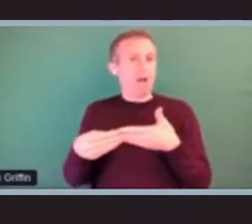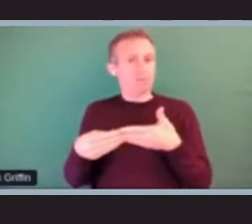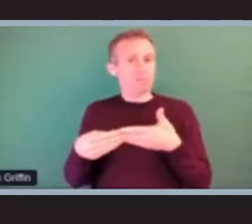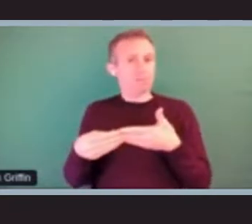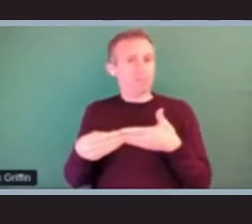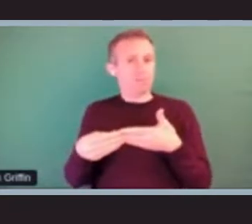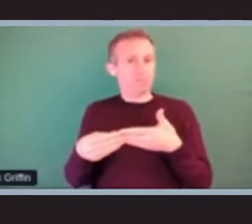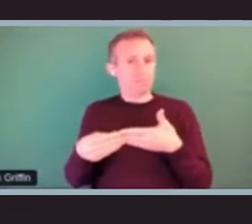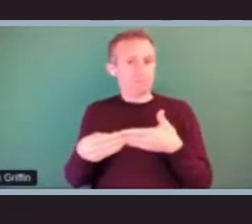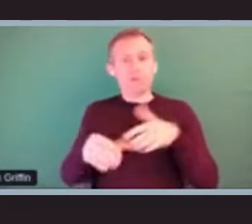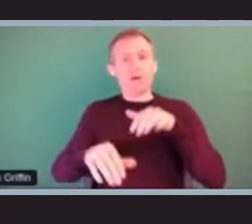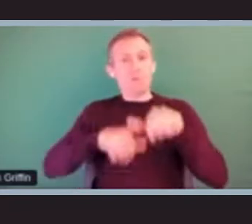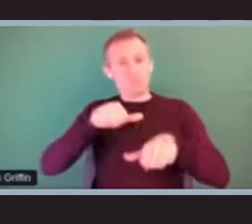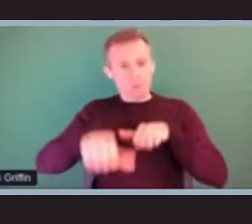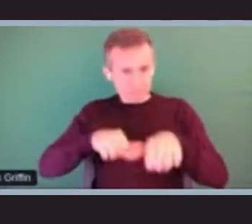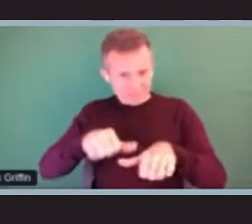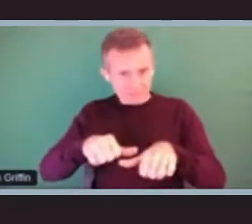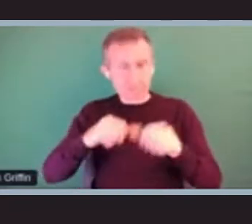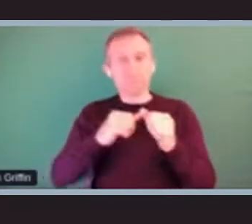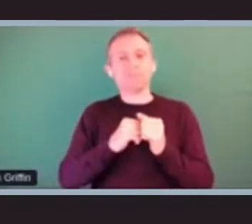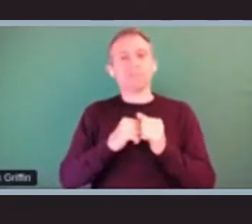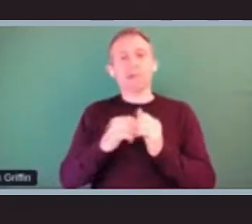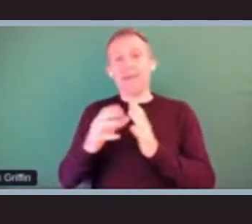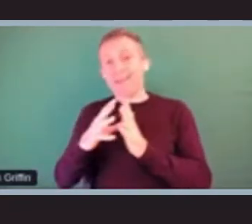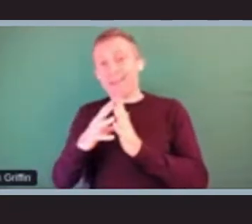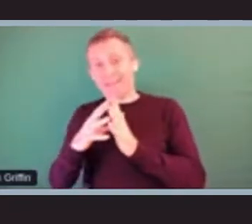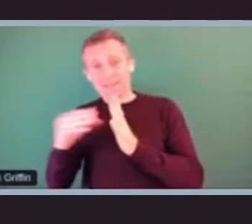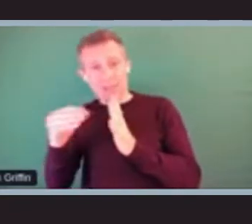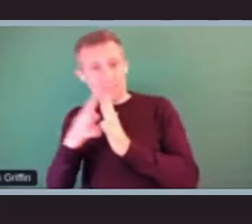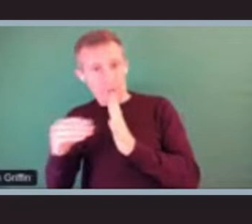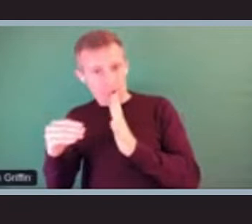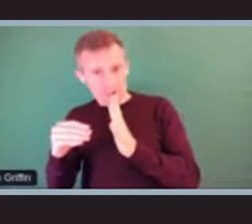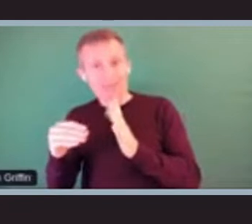a step by step process, and a worked example with final complete description.